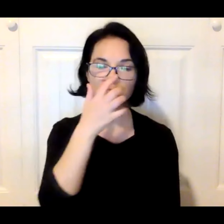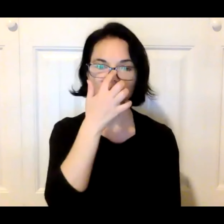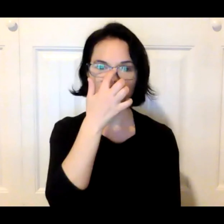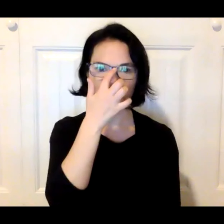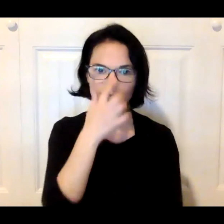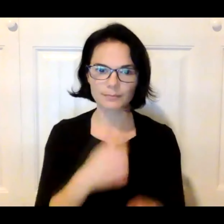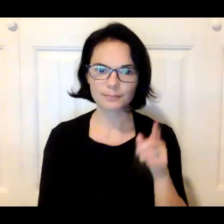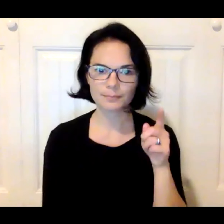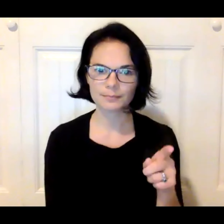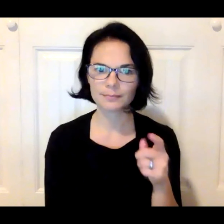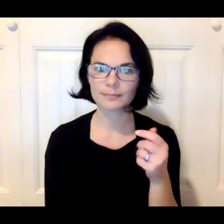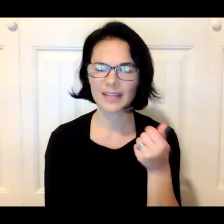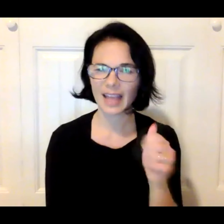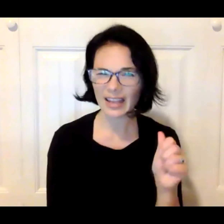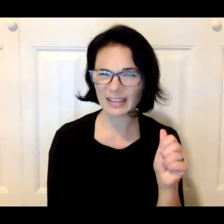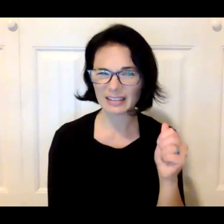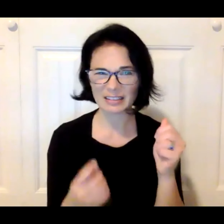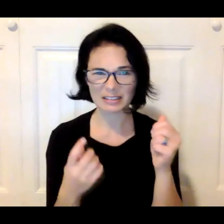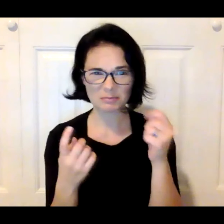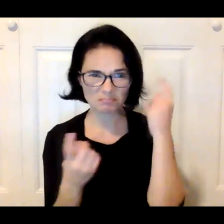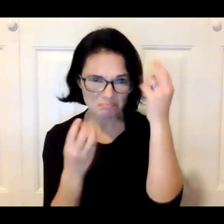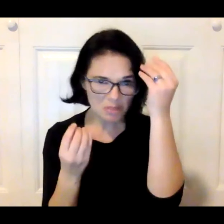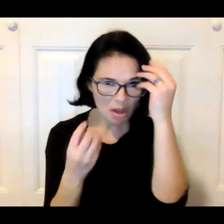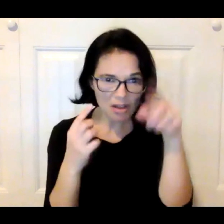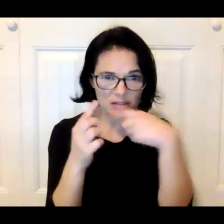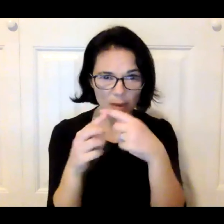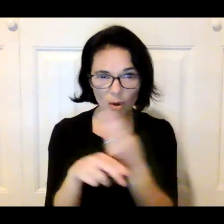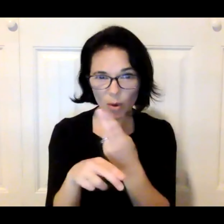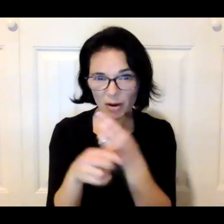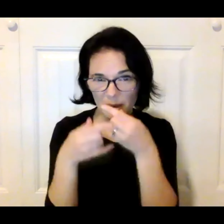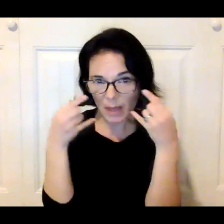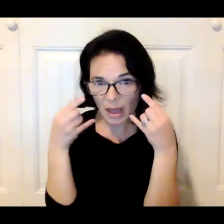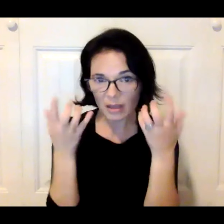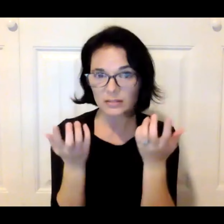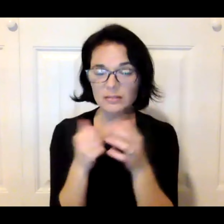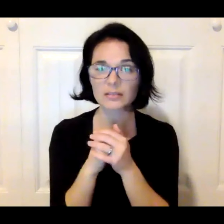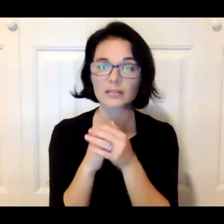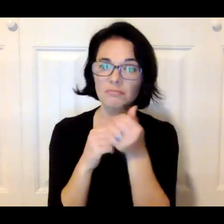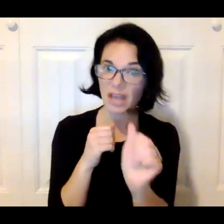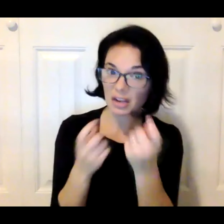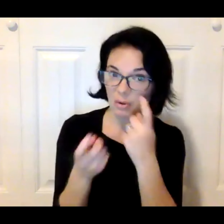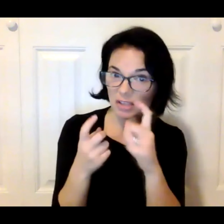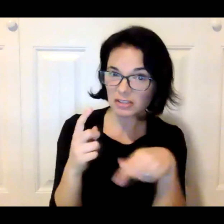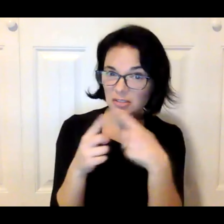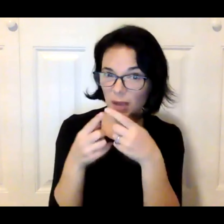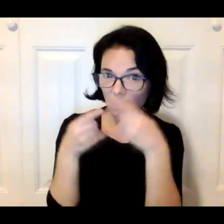person. Since this virus is new, we don’t know how long natural immunity will last.